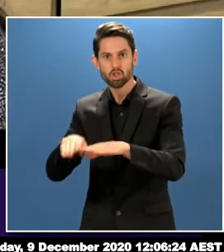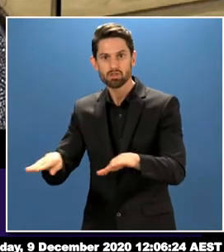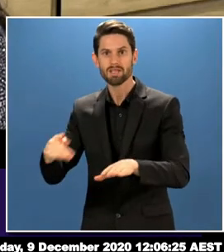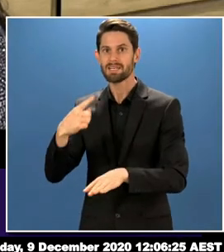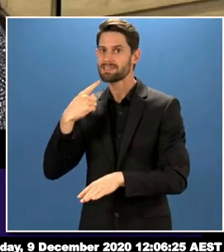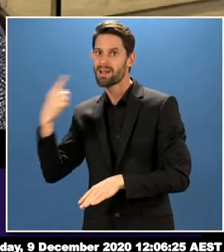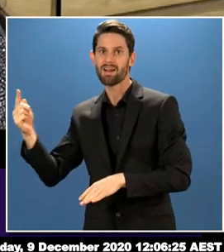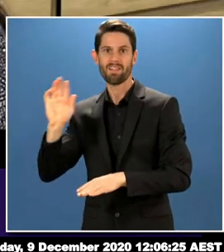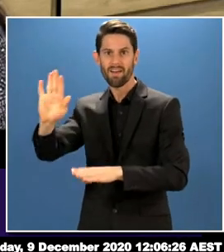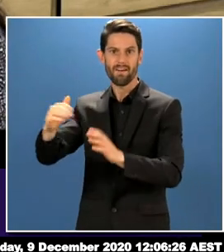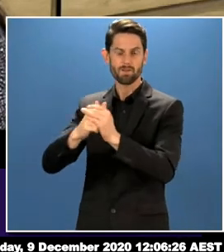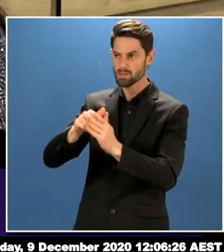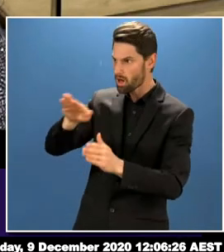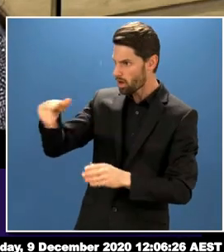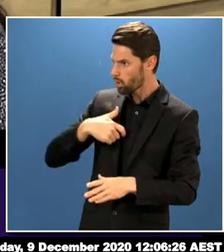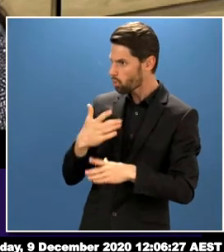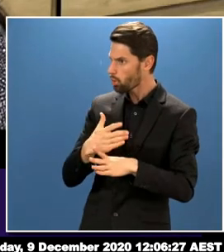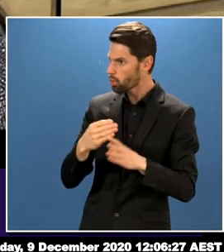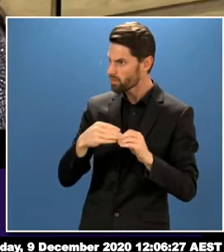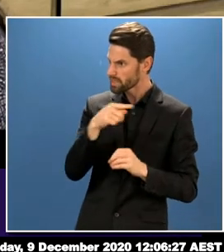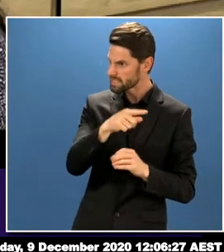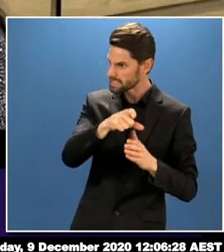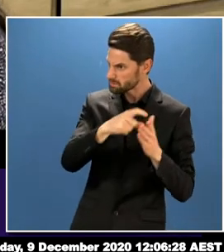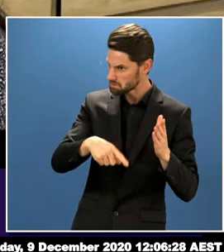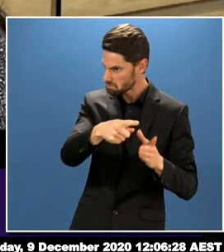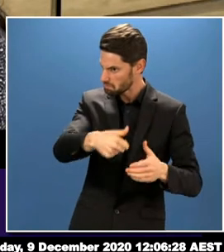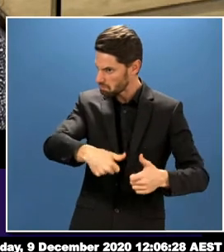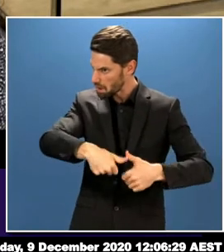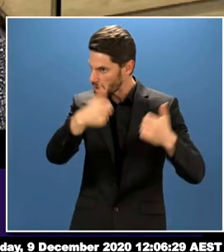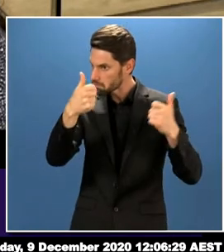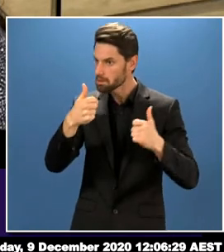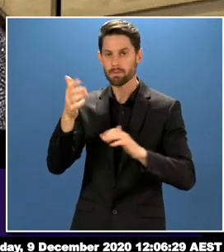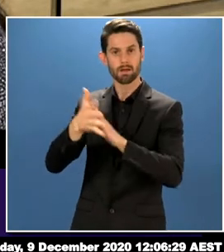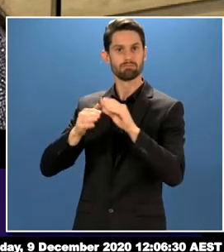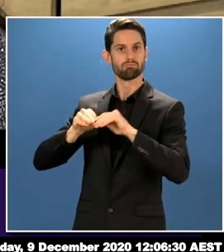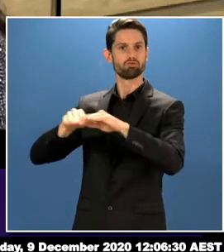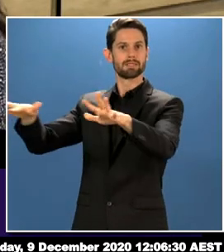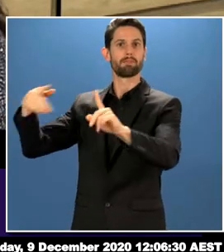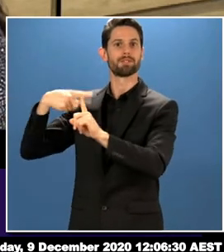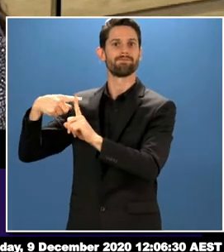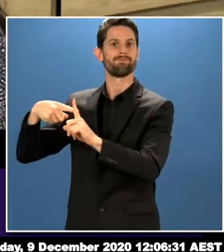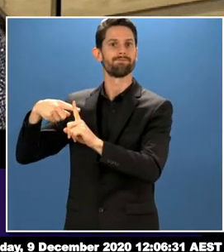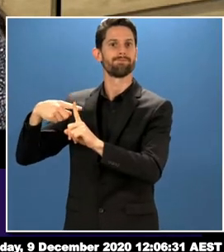"I work with people with a disability", and they go "Oh, wow." The flow-on effect.